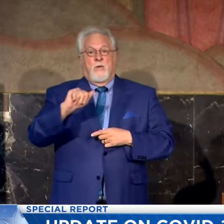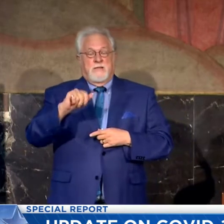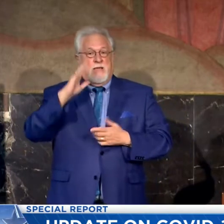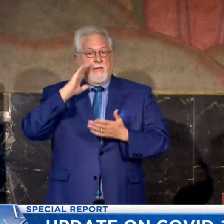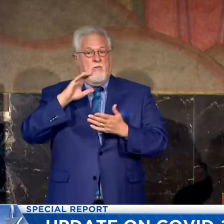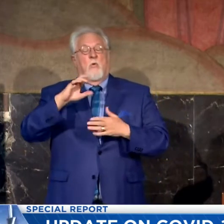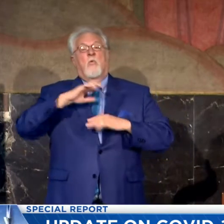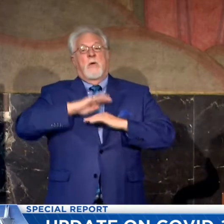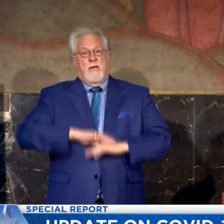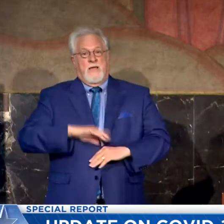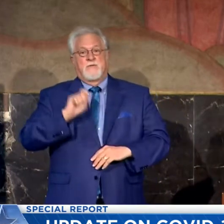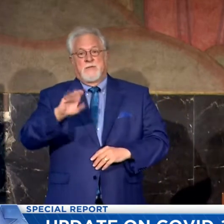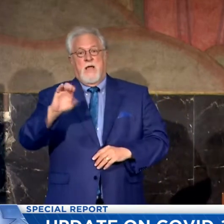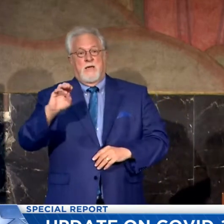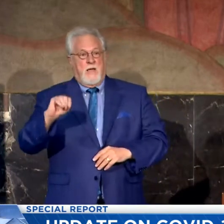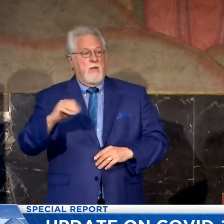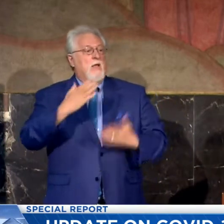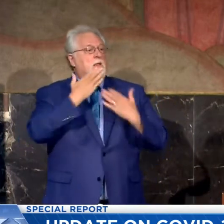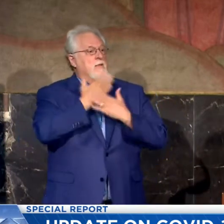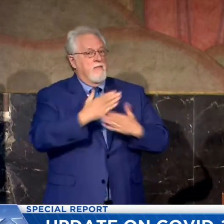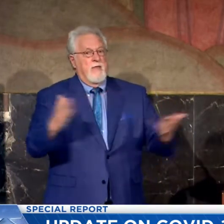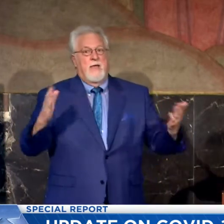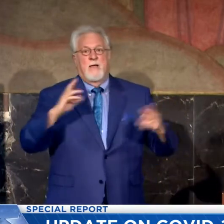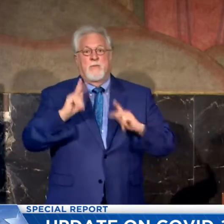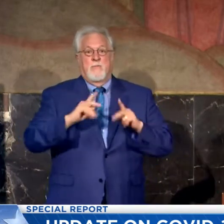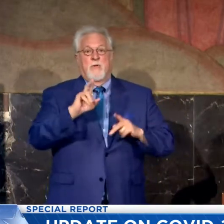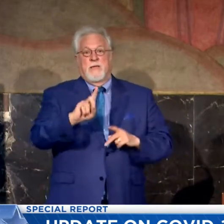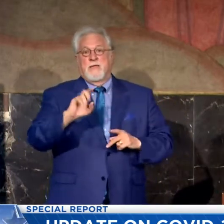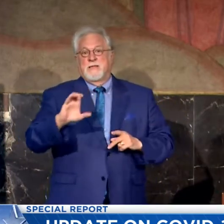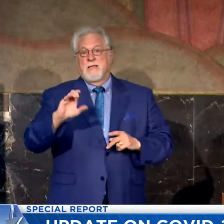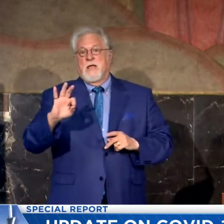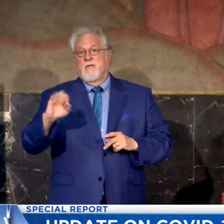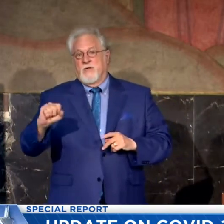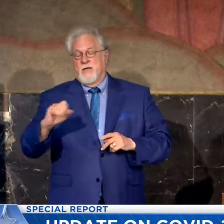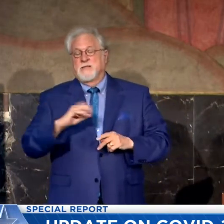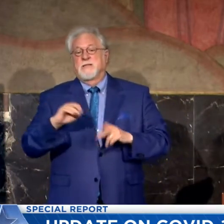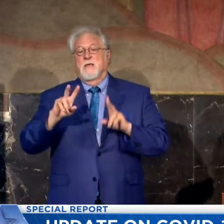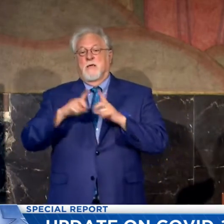THIS WEEK. PARENTS CAN APPLY ON DEPARTMENT OF EDUCATION WEBSITE AT LOUISIANA BELIEVES.COM.